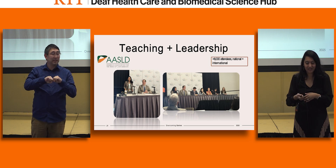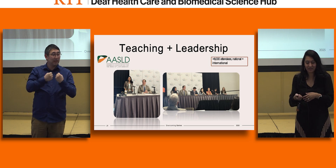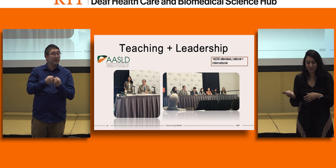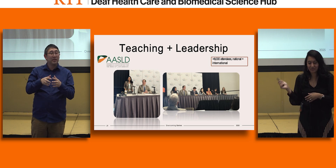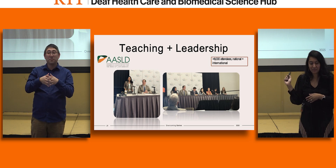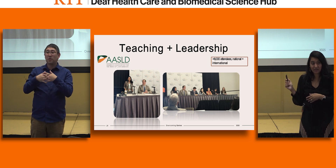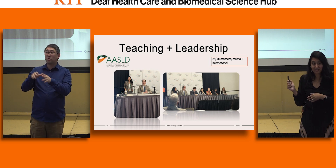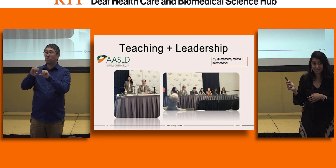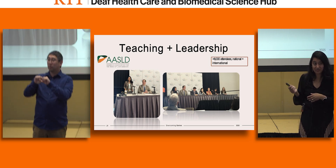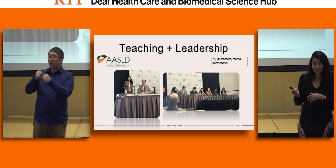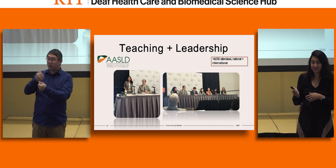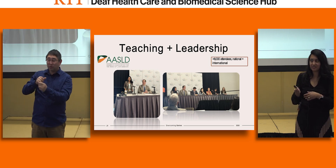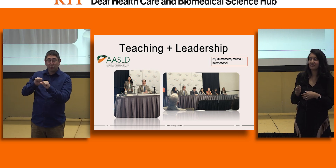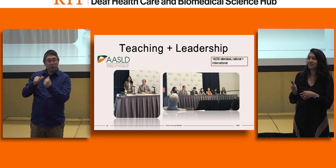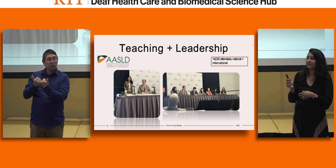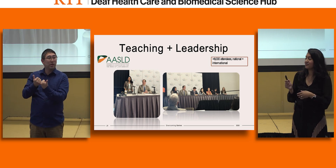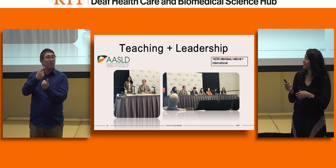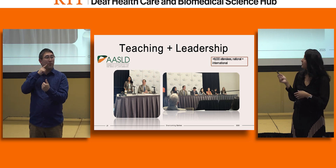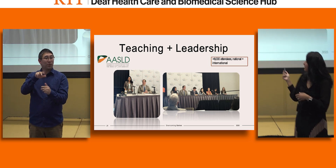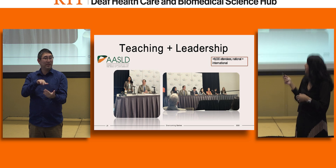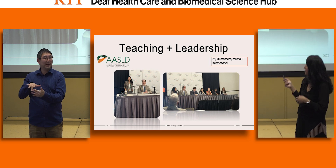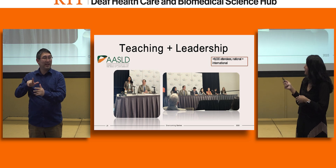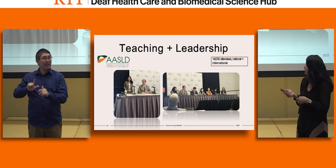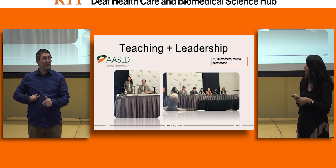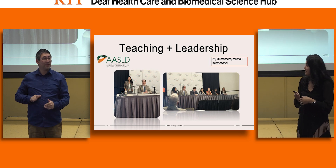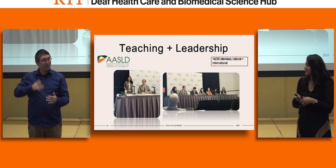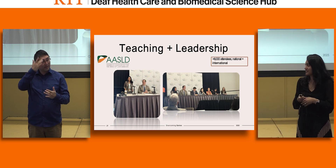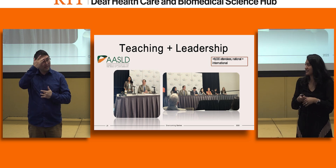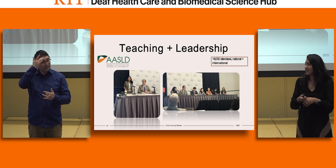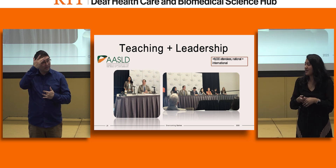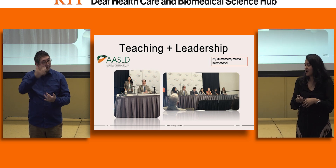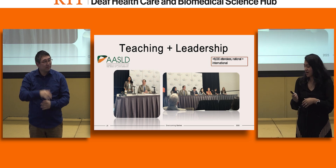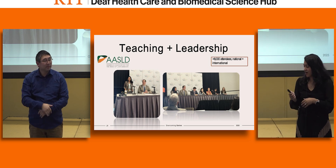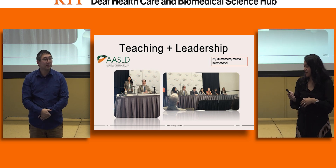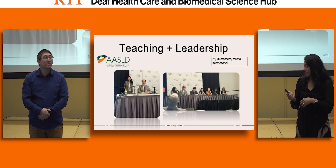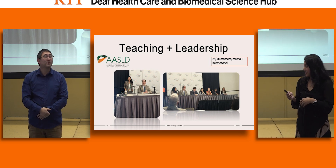so the American Association for the Study of Liver Diseases.